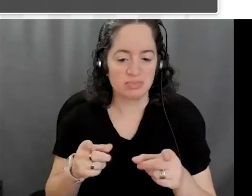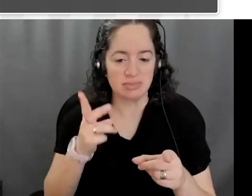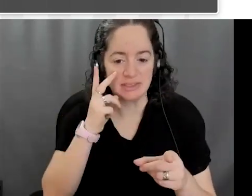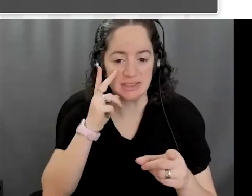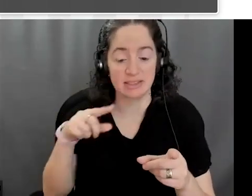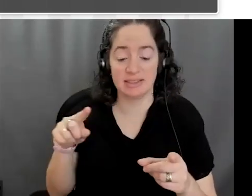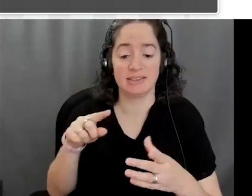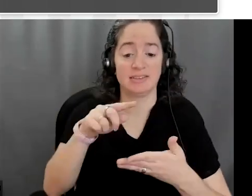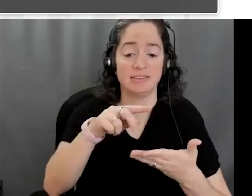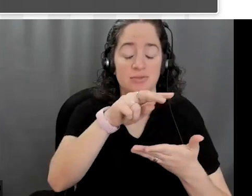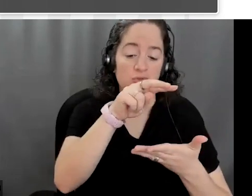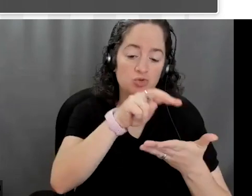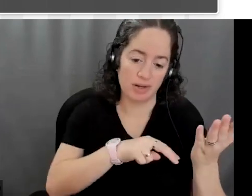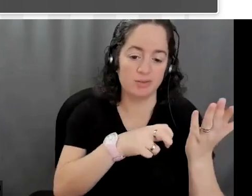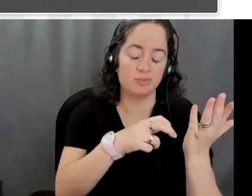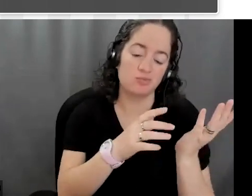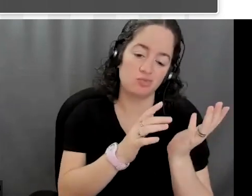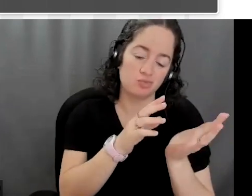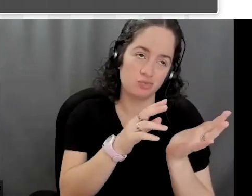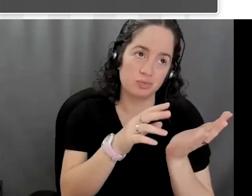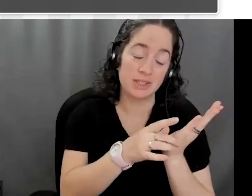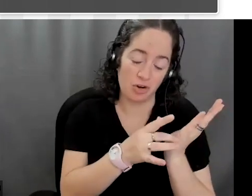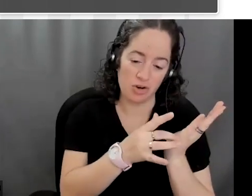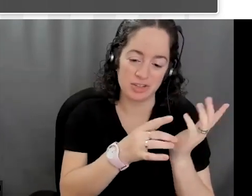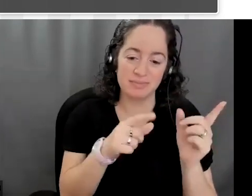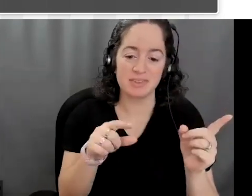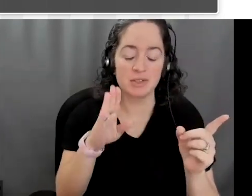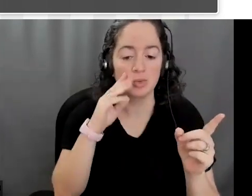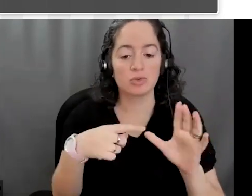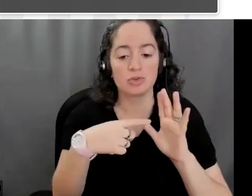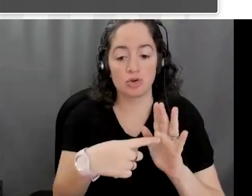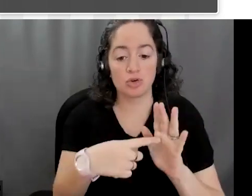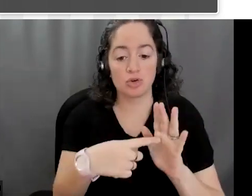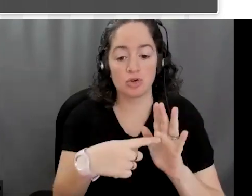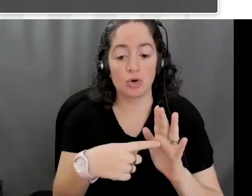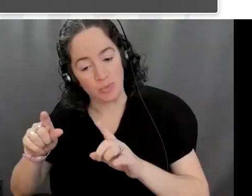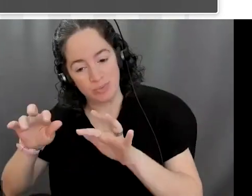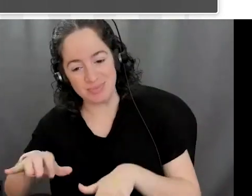If you've marked up your table correctly, it will be reading off your row headers and your column headers.